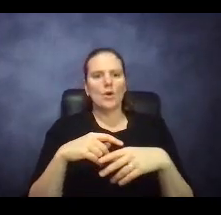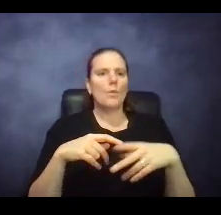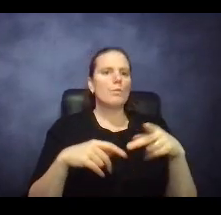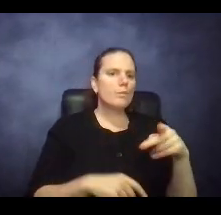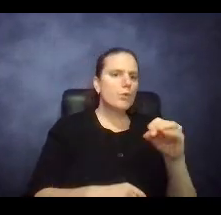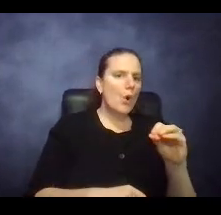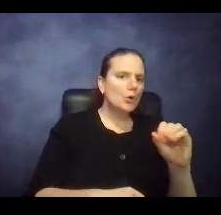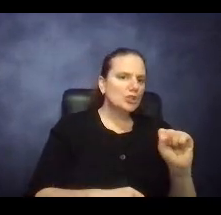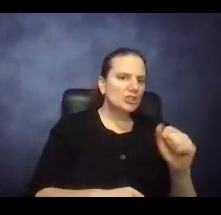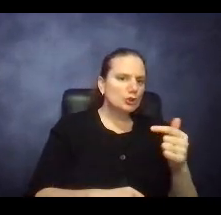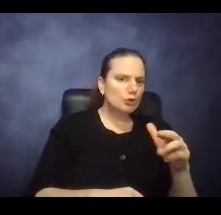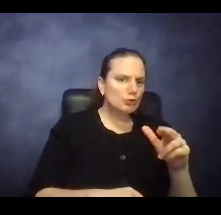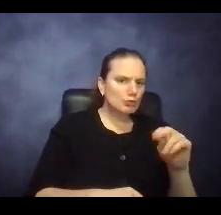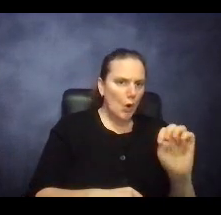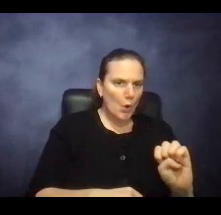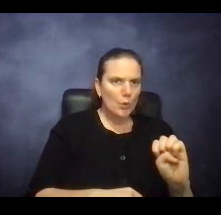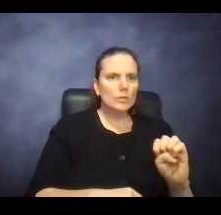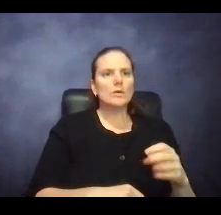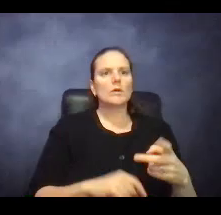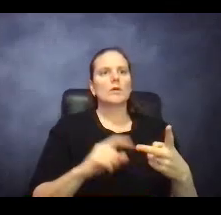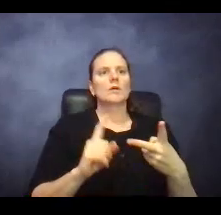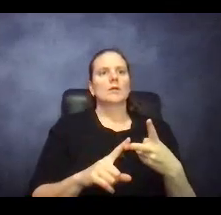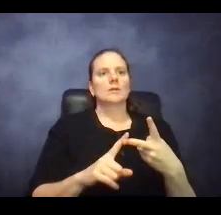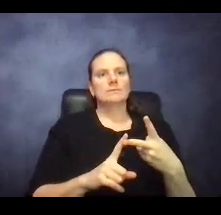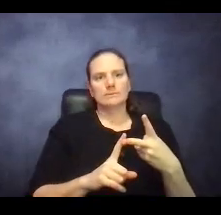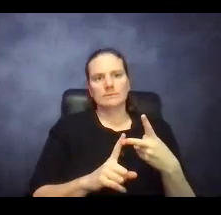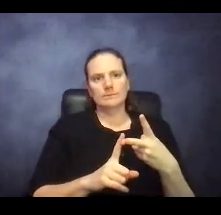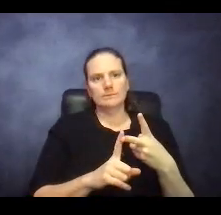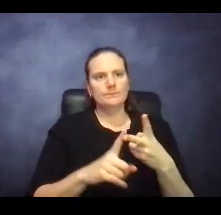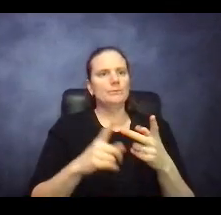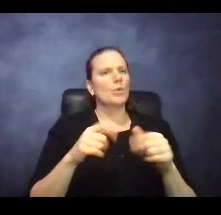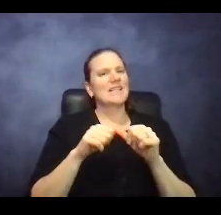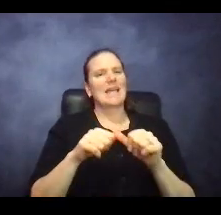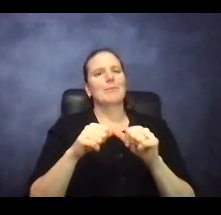We're really focused on keeping this human being alive, keeping your blood pressure stable and your blood sugar stable.